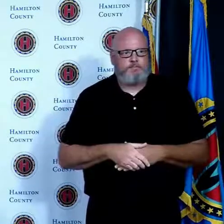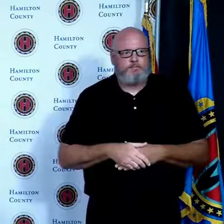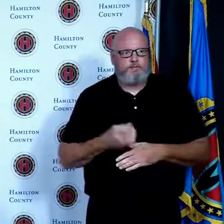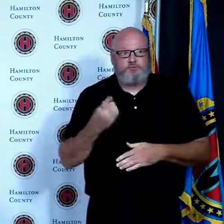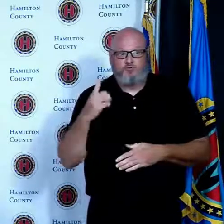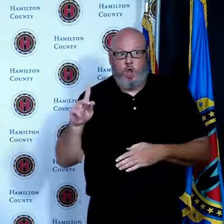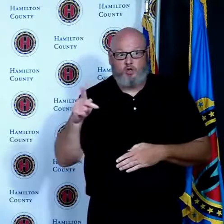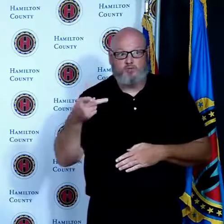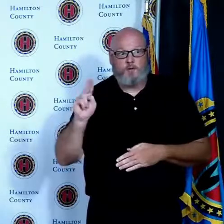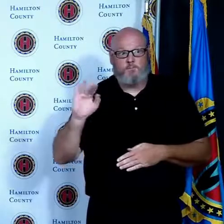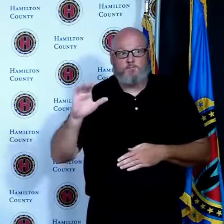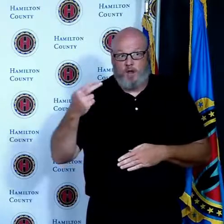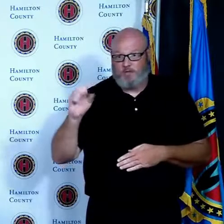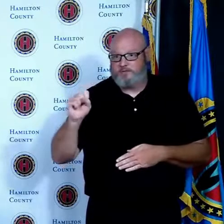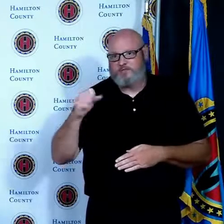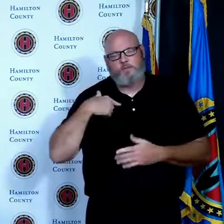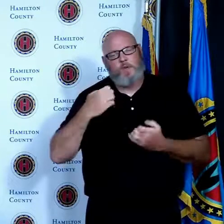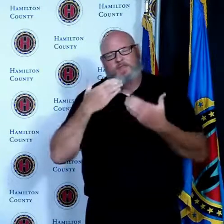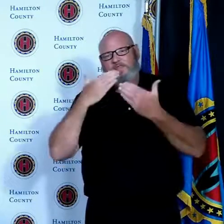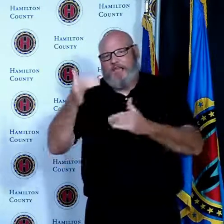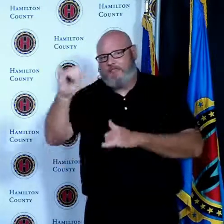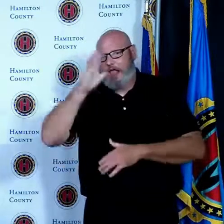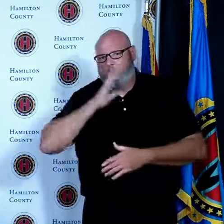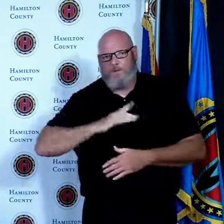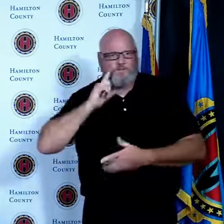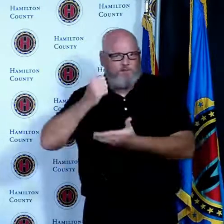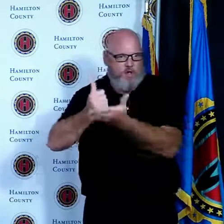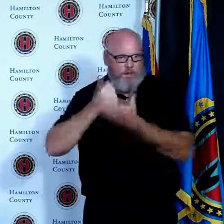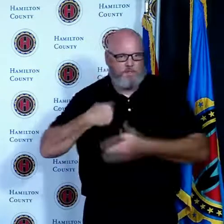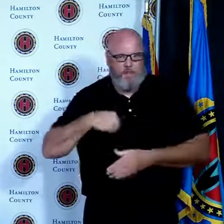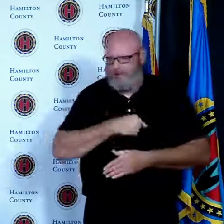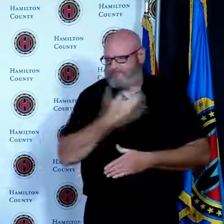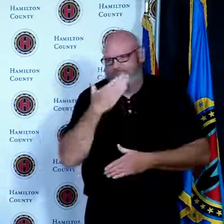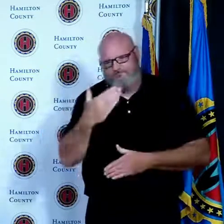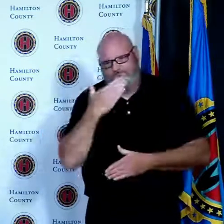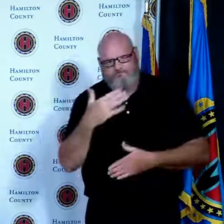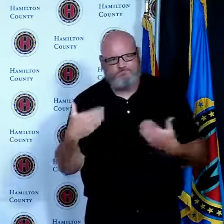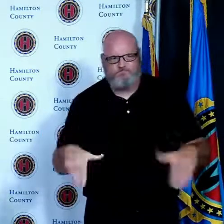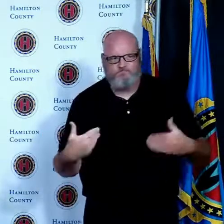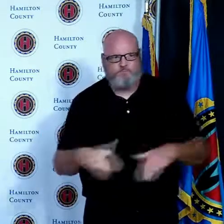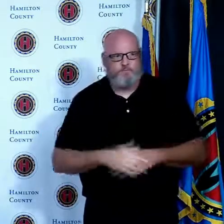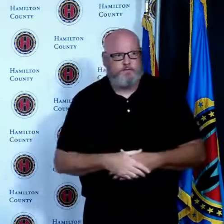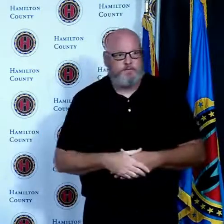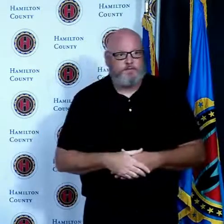more things before we go to questions just two reminders about some of the things we've talked about in the past